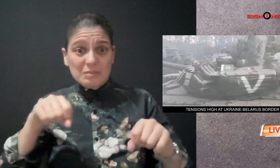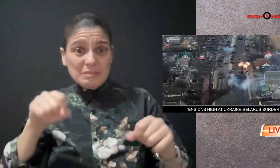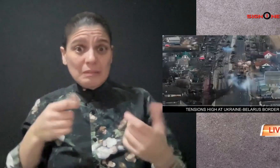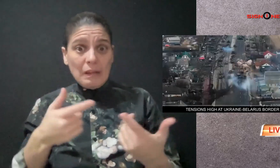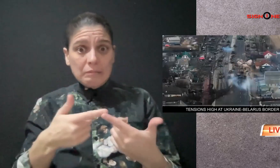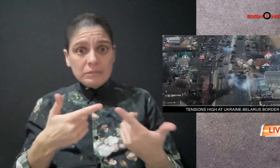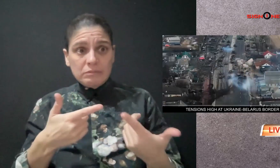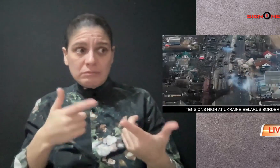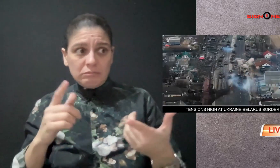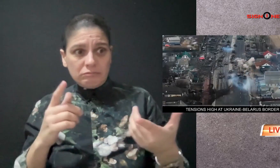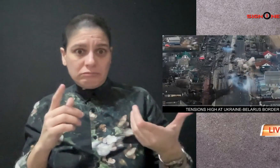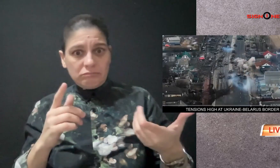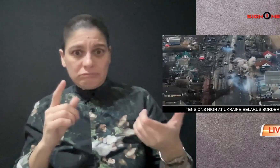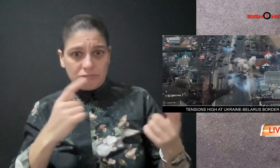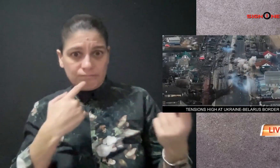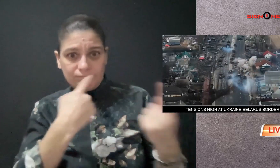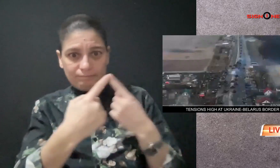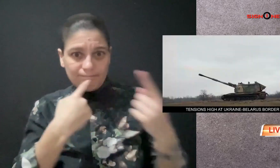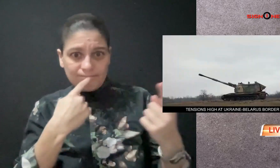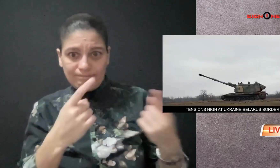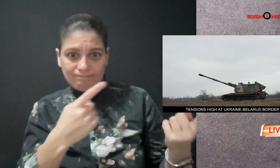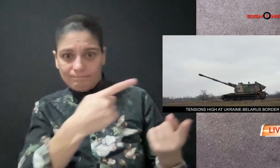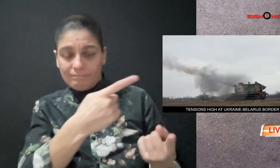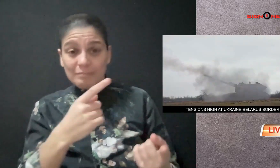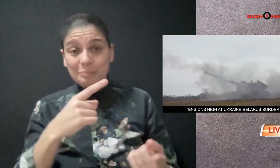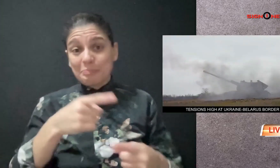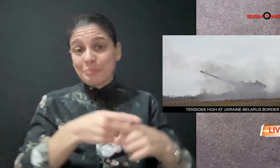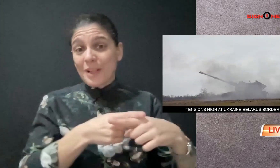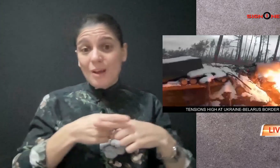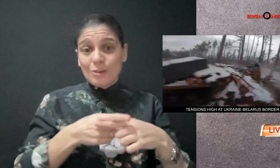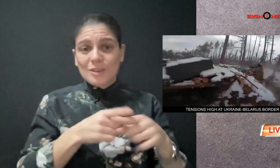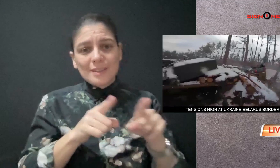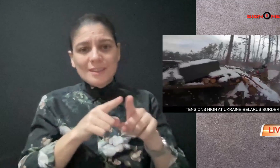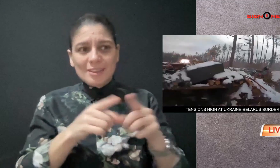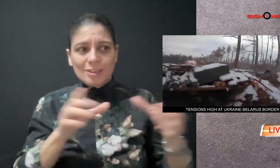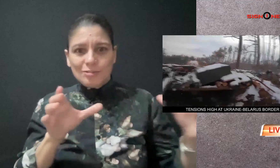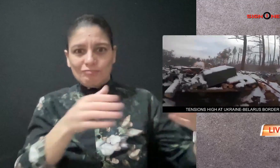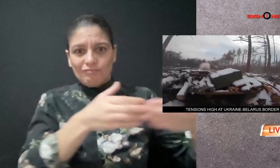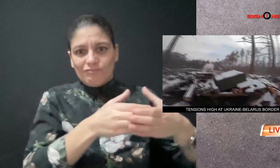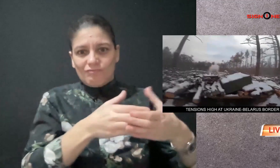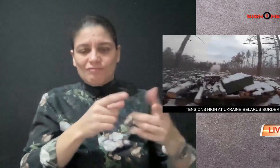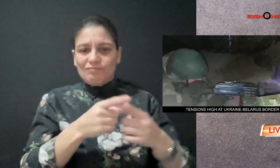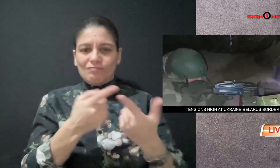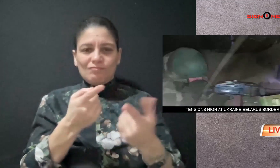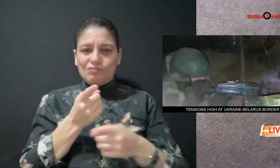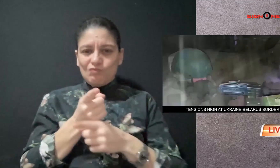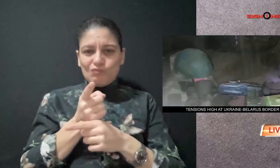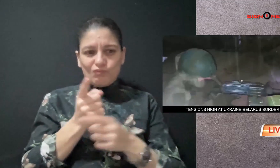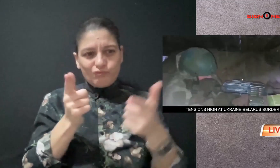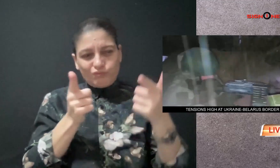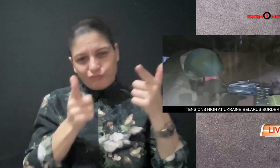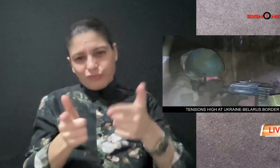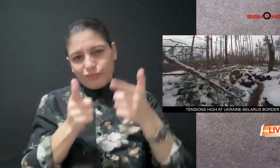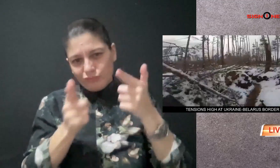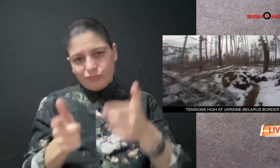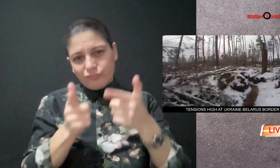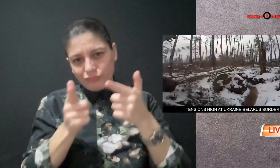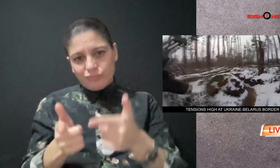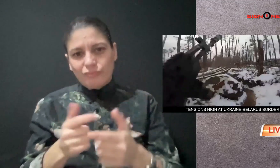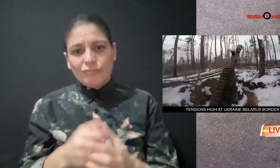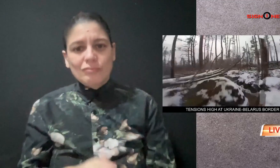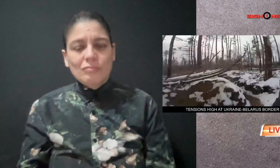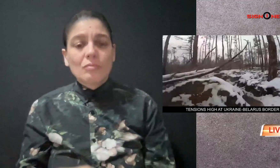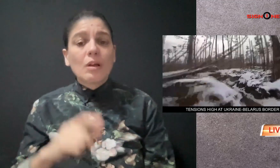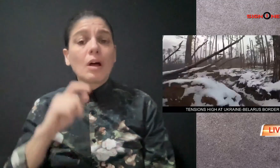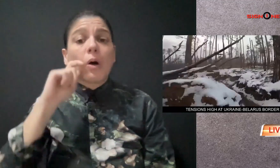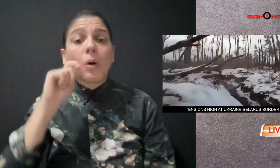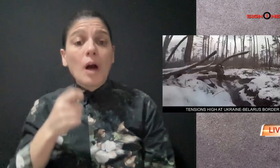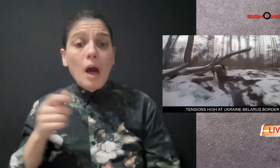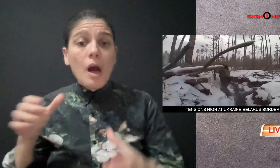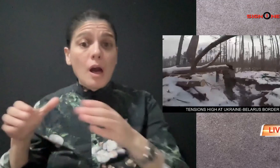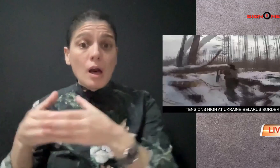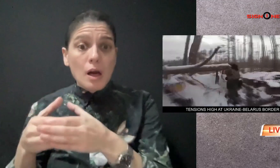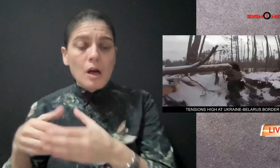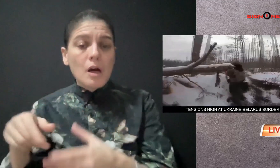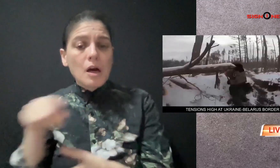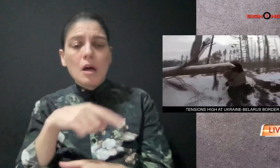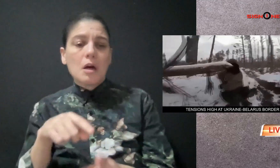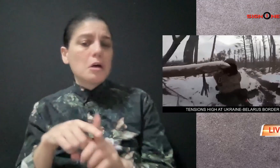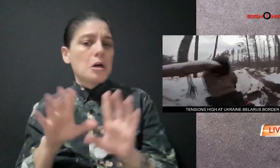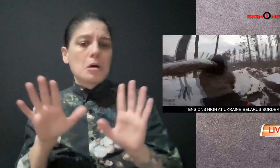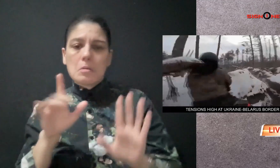President Vladimir Putin could again use Belarus as a launching pad for attacks the Ukrainians